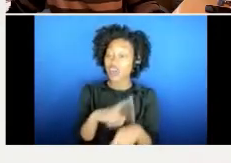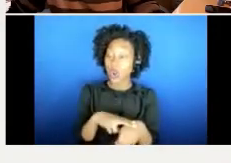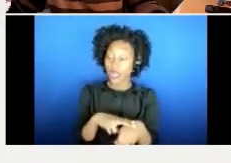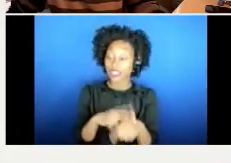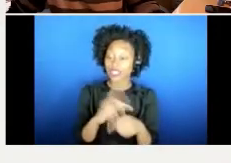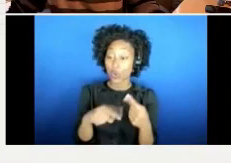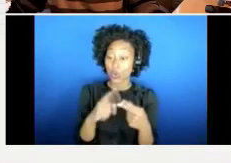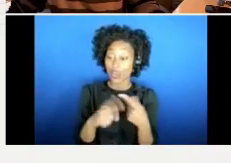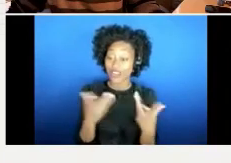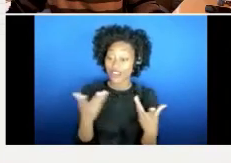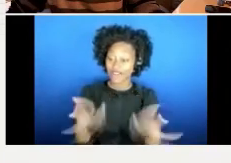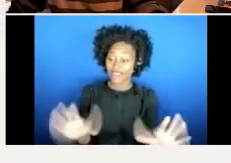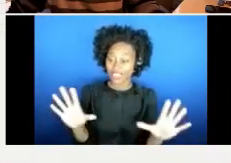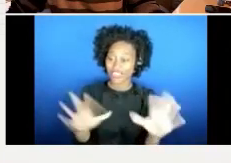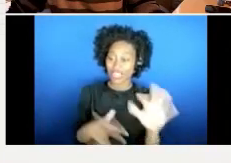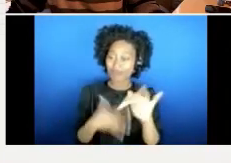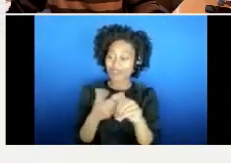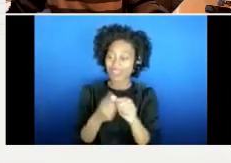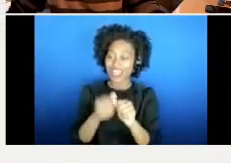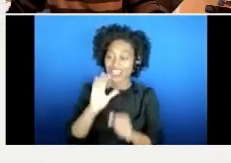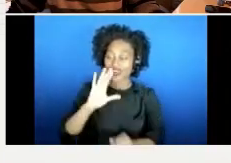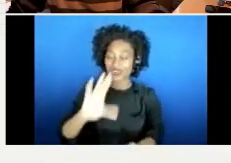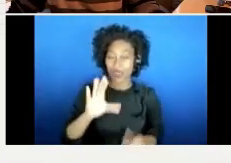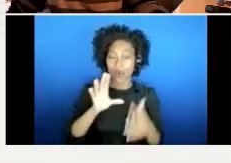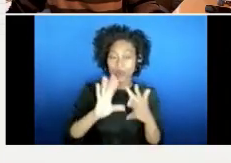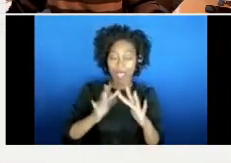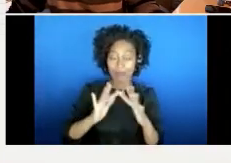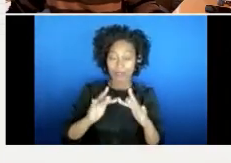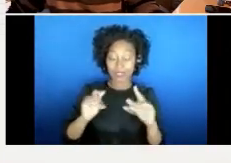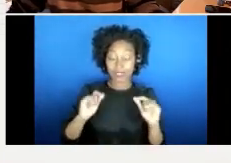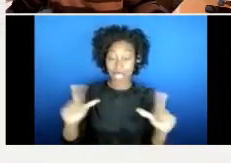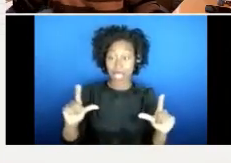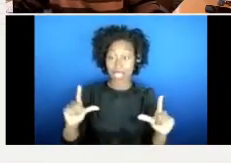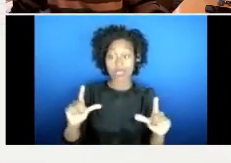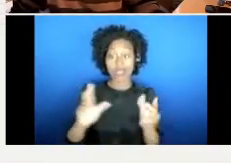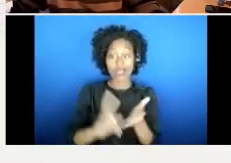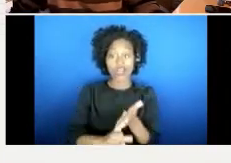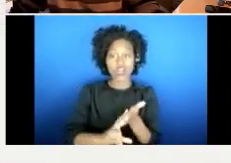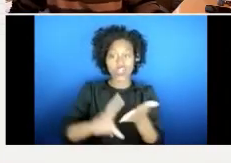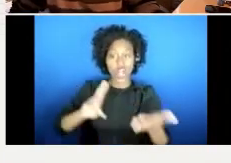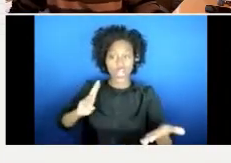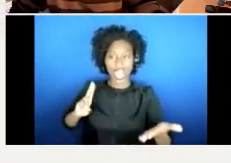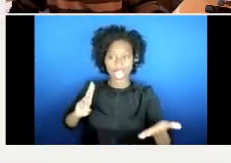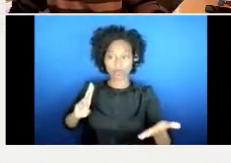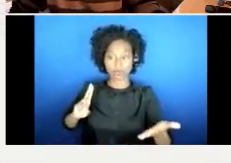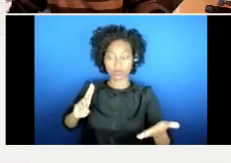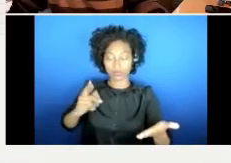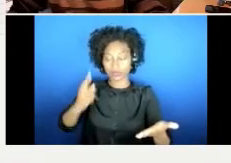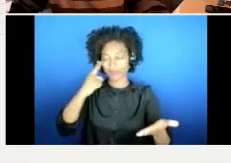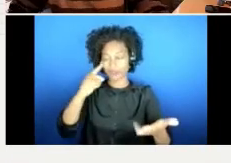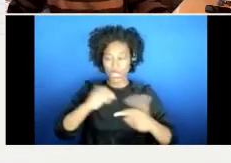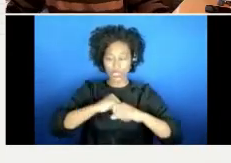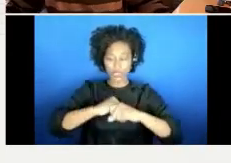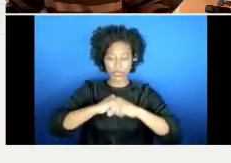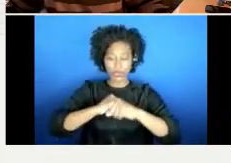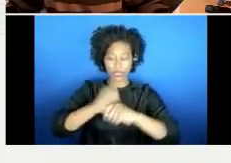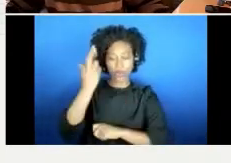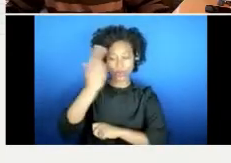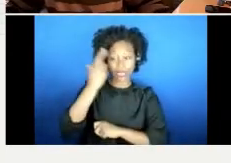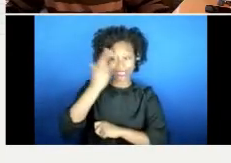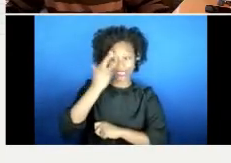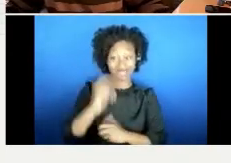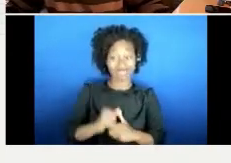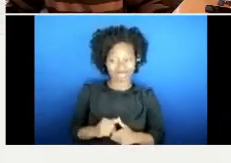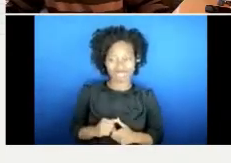updating your website, make sure you log out for security reasons. So as I said at the